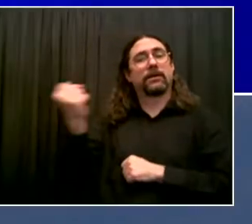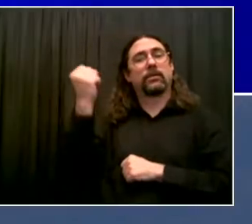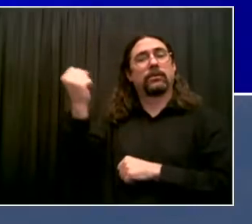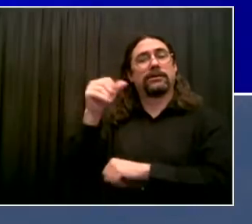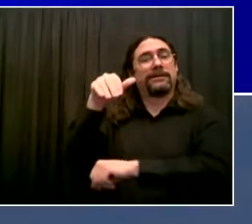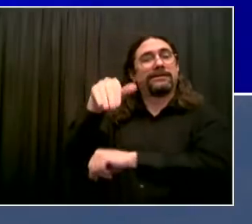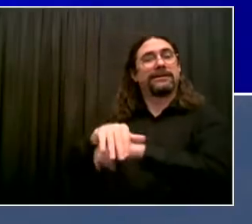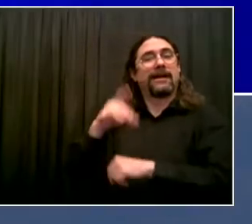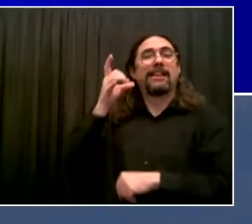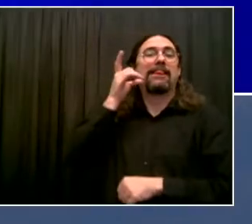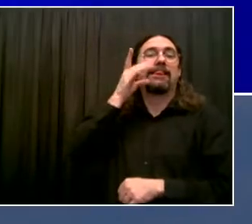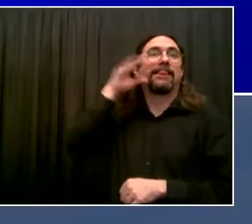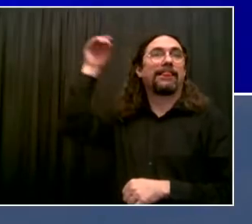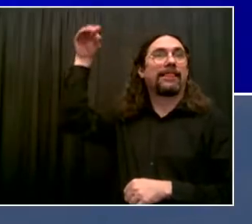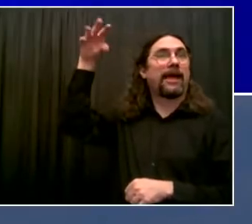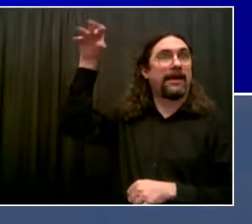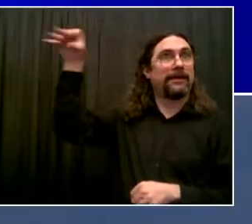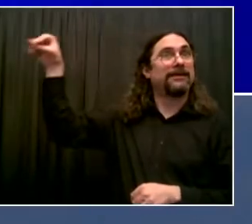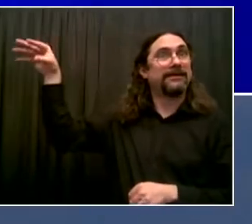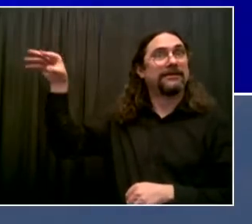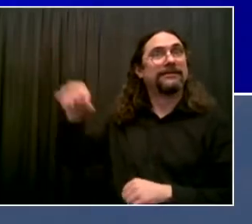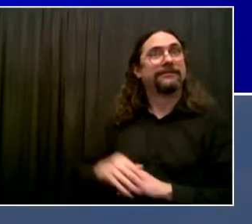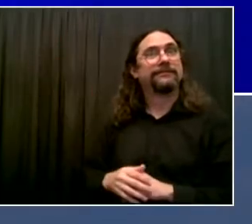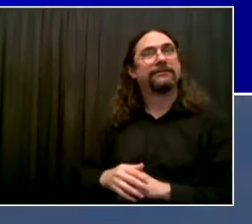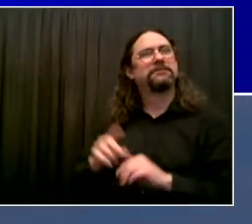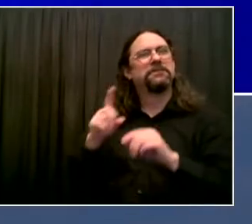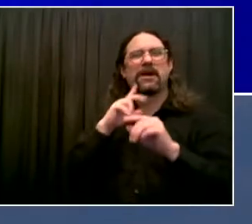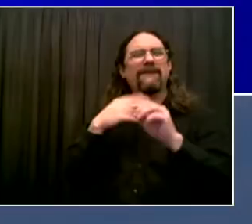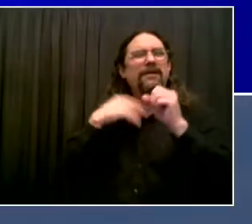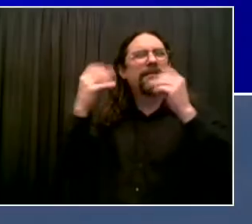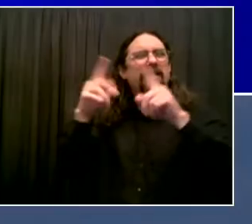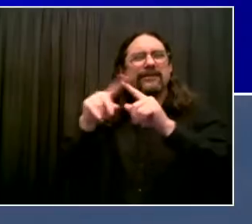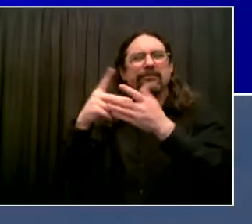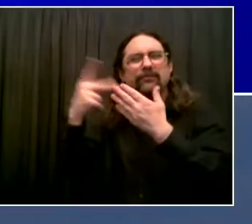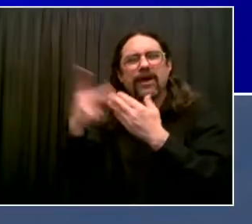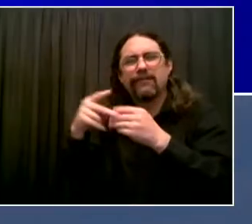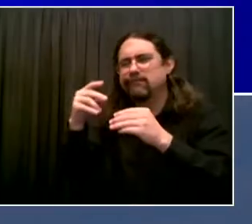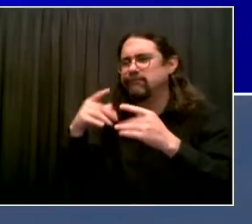TO 100 SITES, GIVE YUONG POPELE